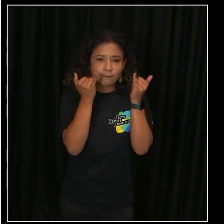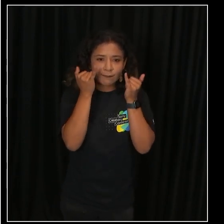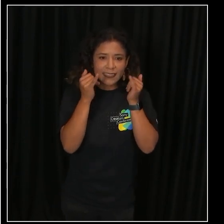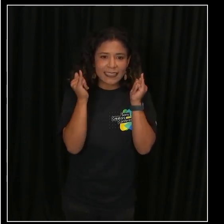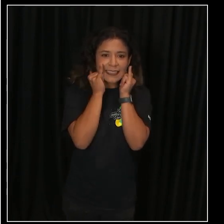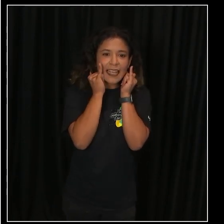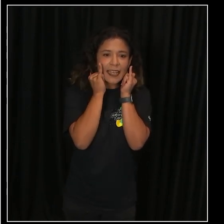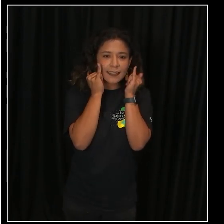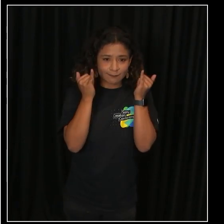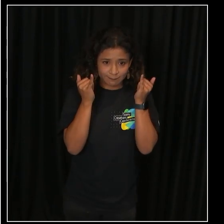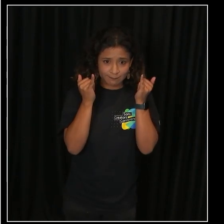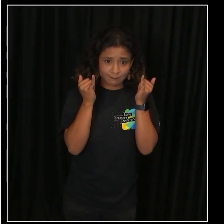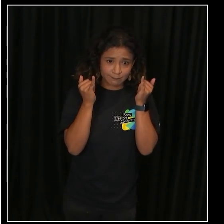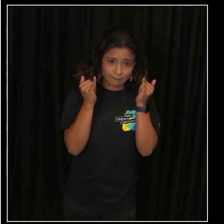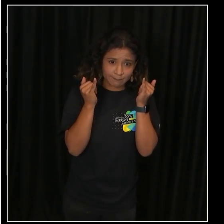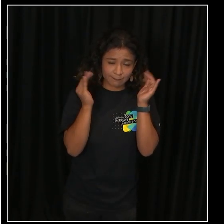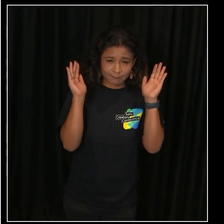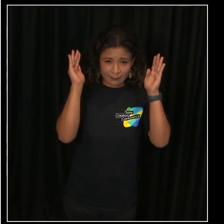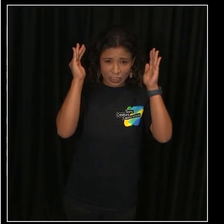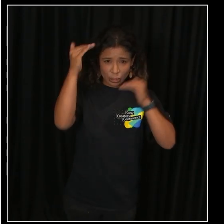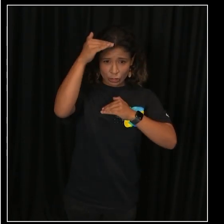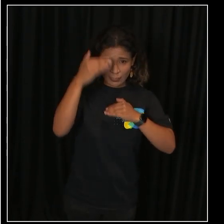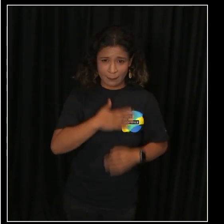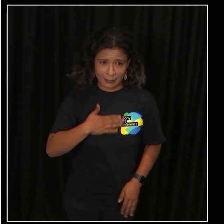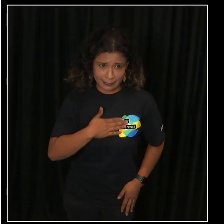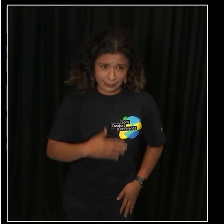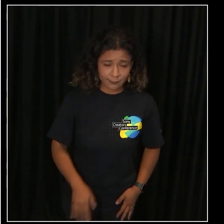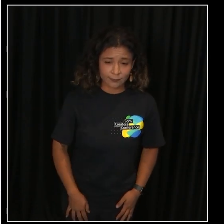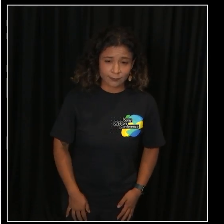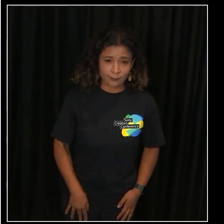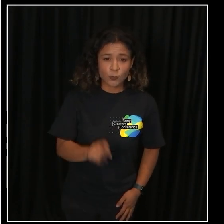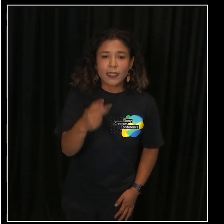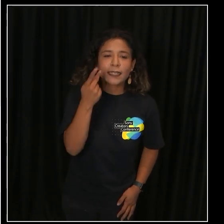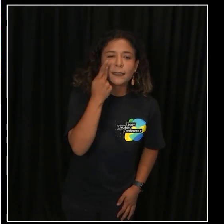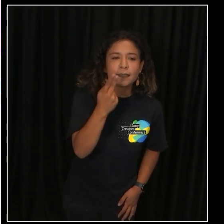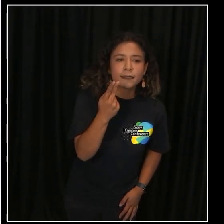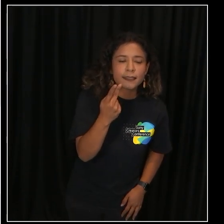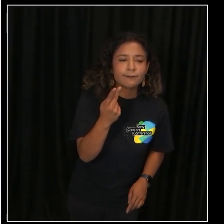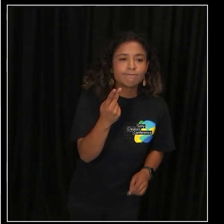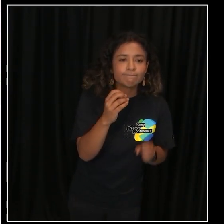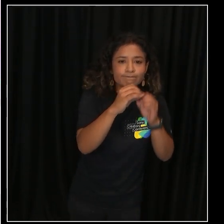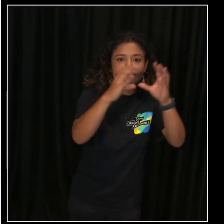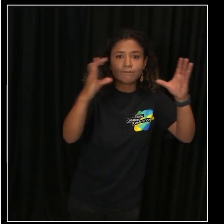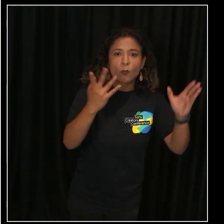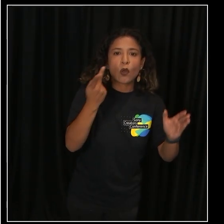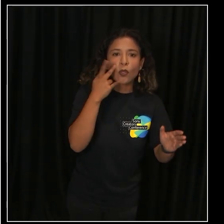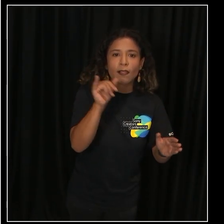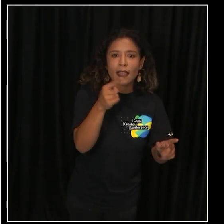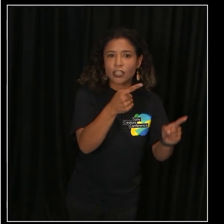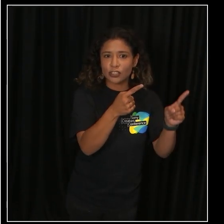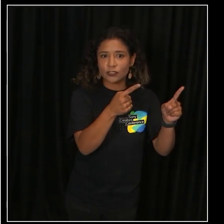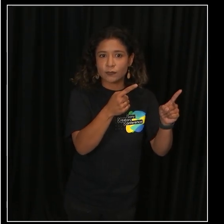Try to keep it within orbit," essentially. You can see a visualization of what that that looks like here. So you have a single mesh.